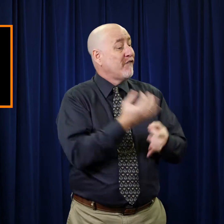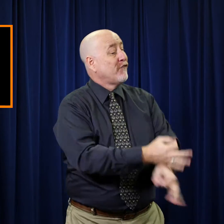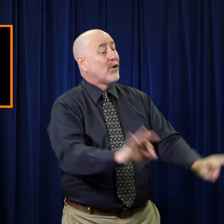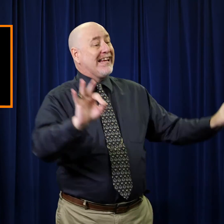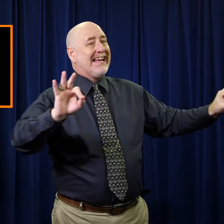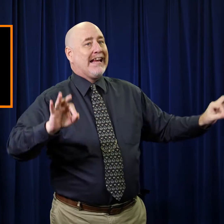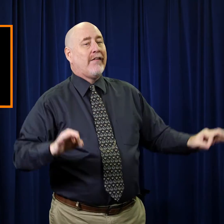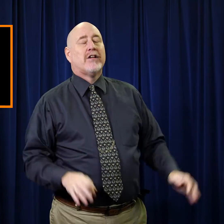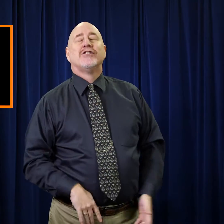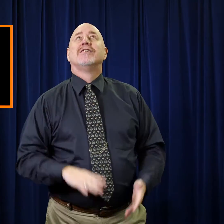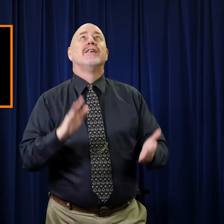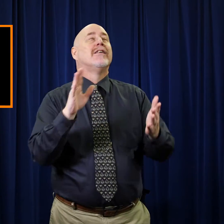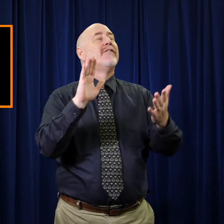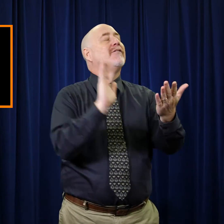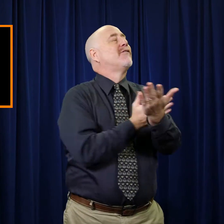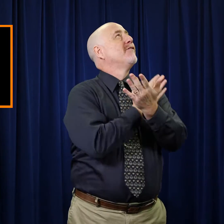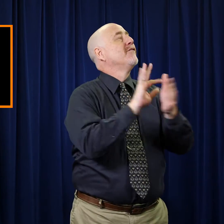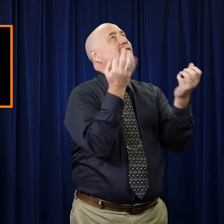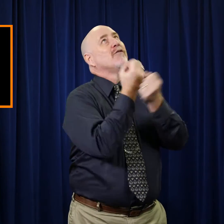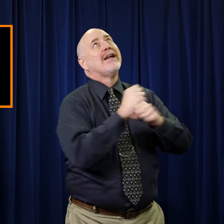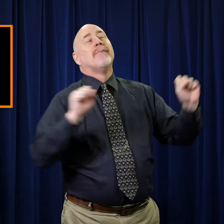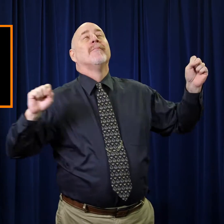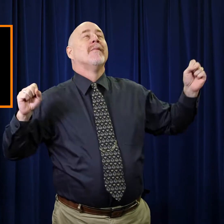they're released and they're just singing the song of freedom. They're